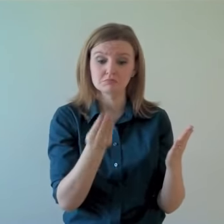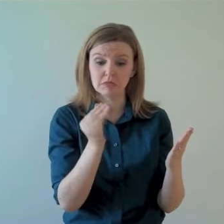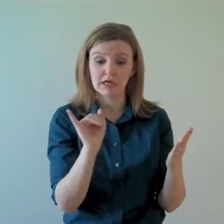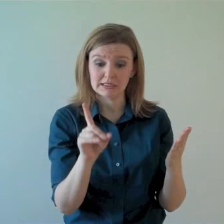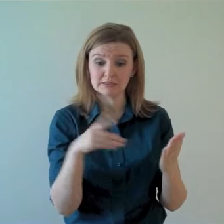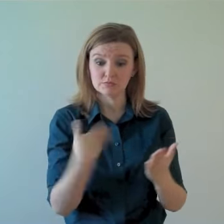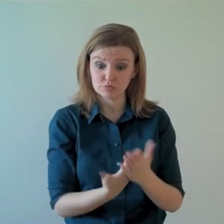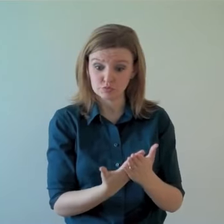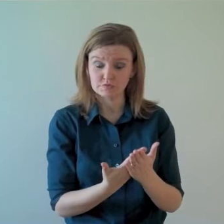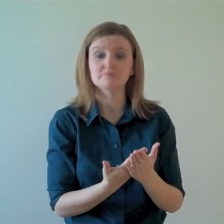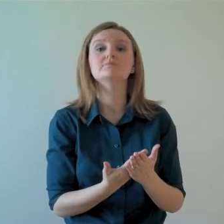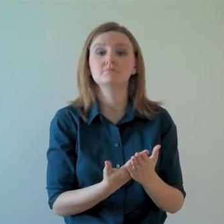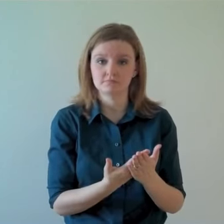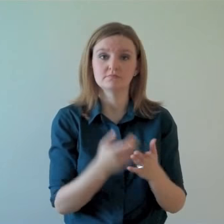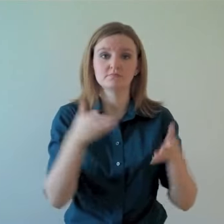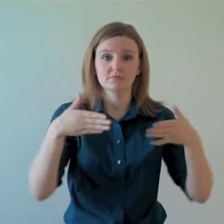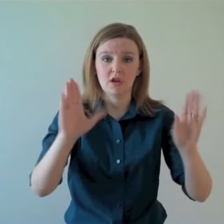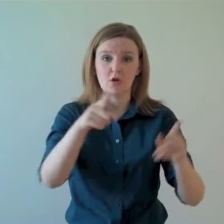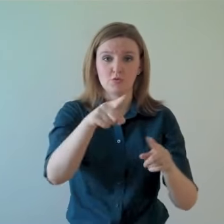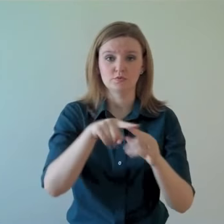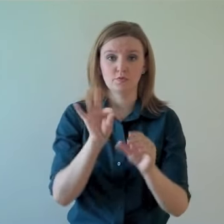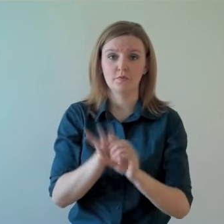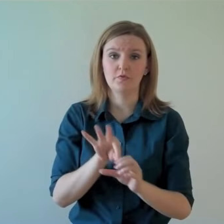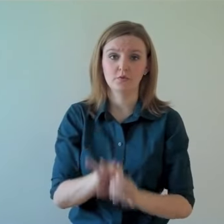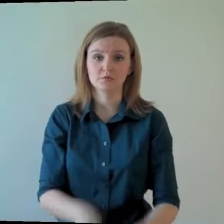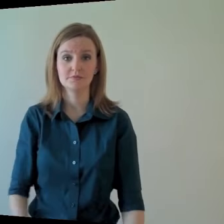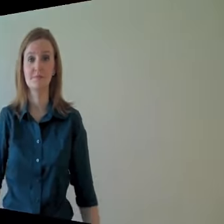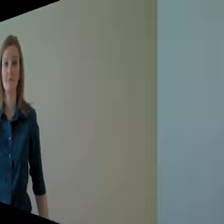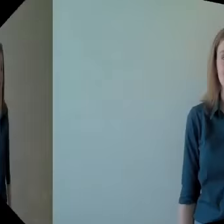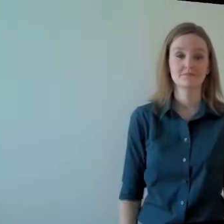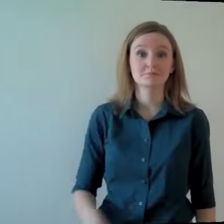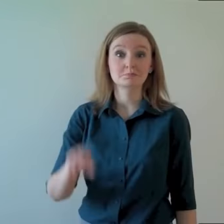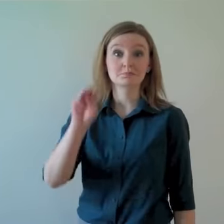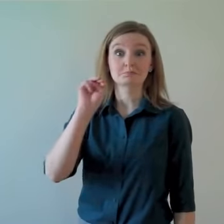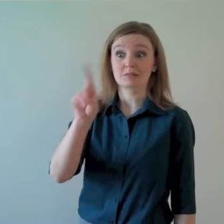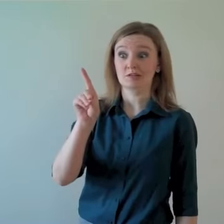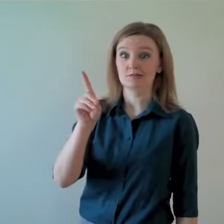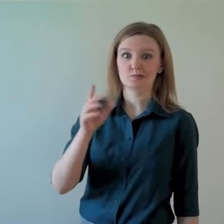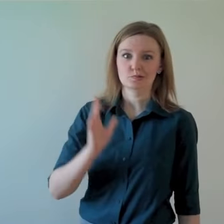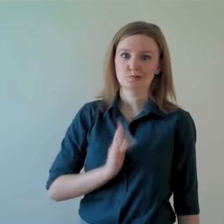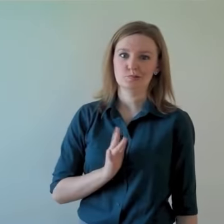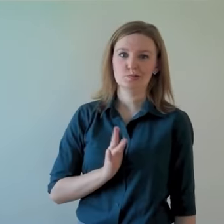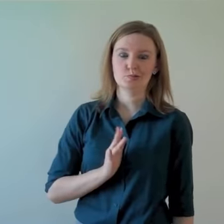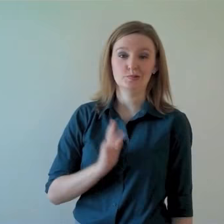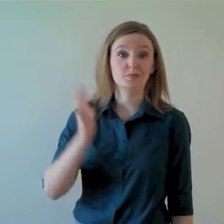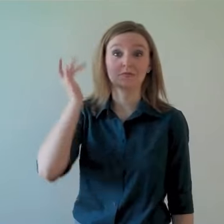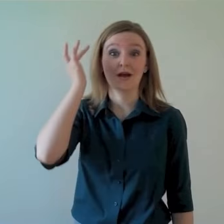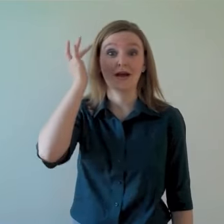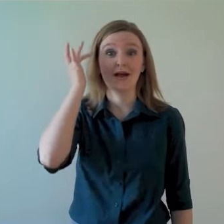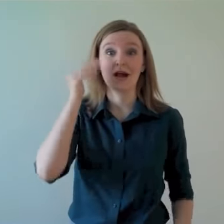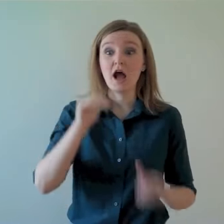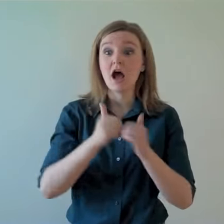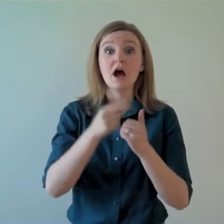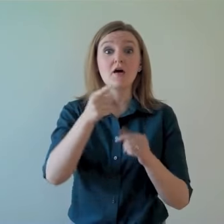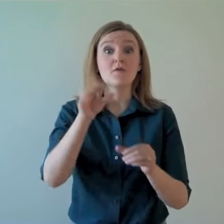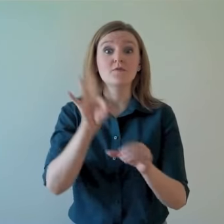so that they can verify your name and other information. Once they've proven your ID, they'll allow you to vote. Voting in Maryland is really neat